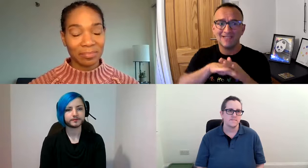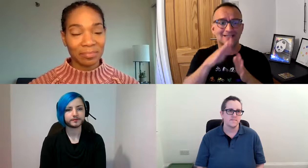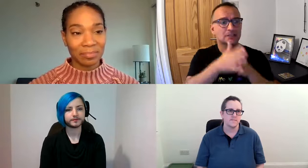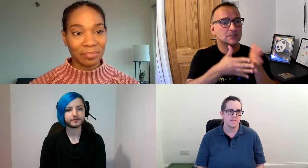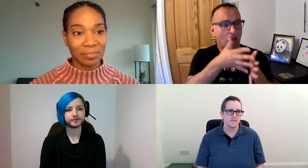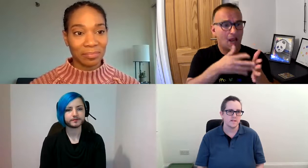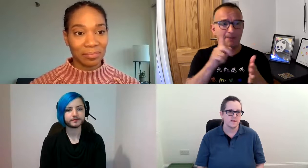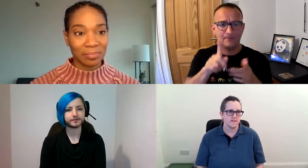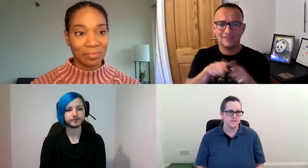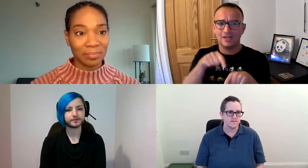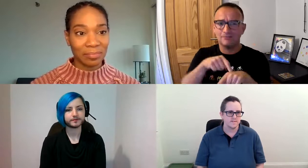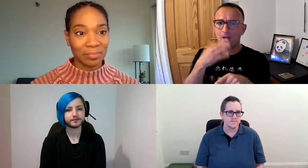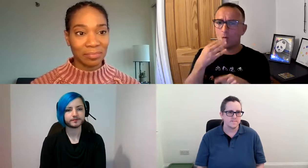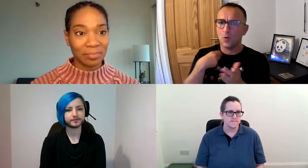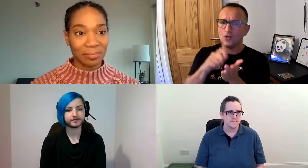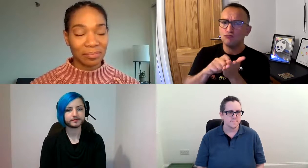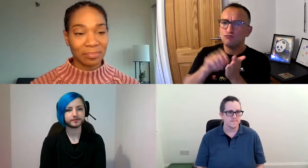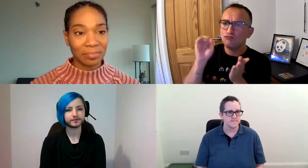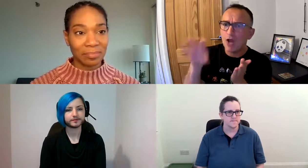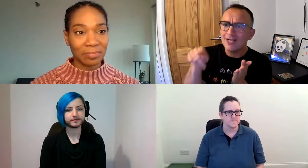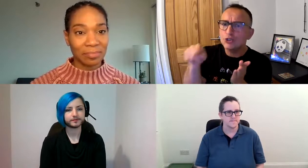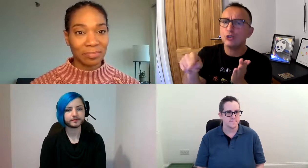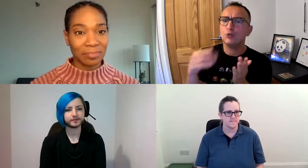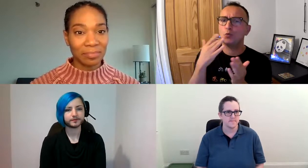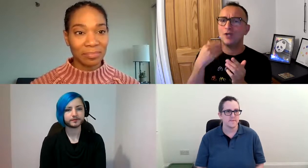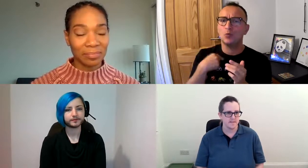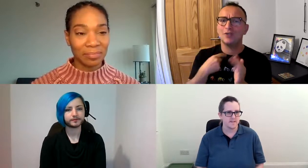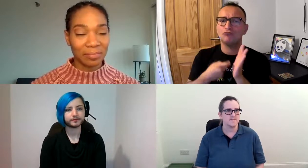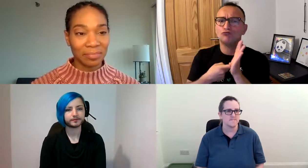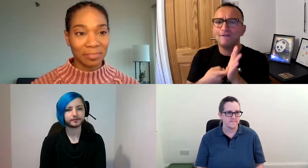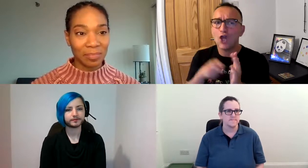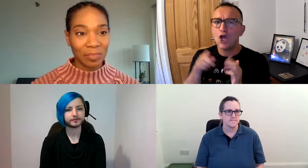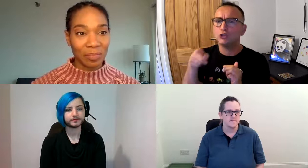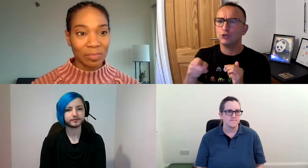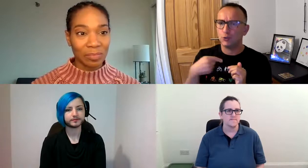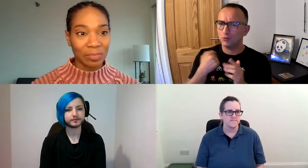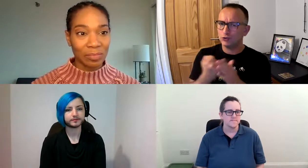about it in sign language, but if we are writing a text